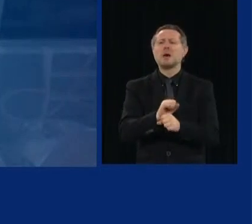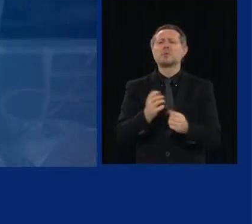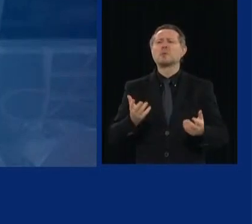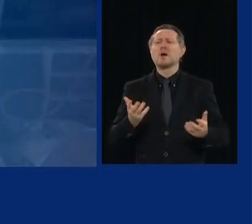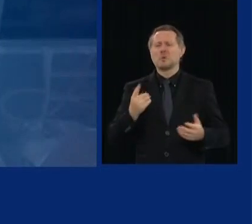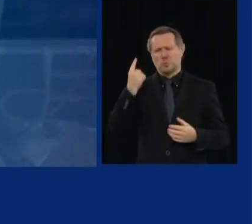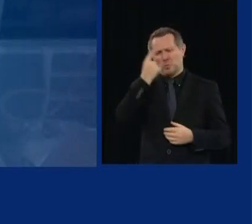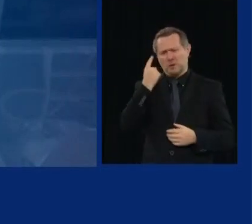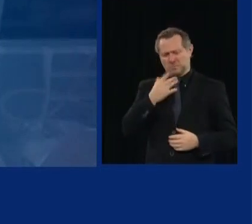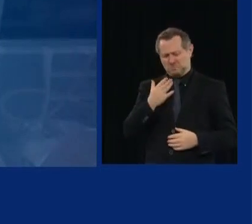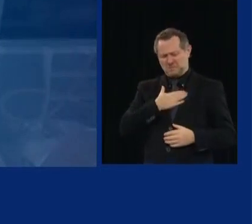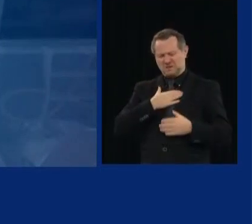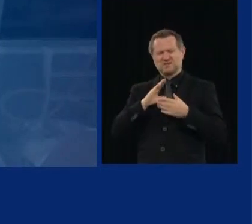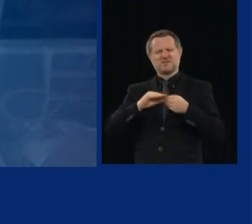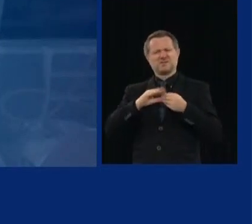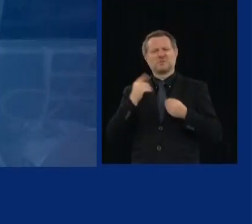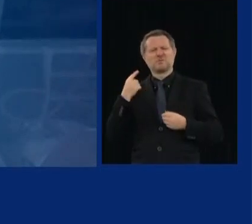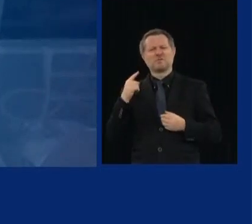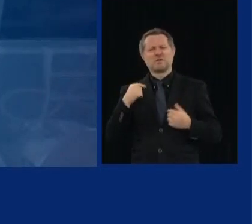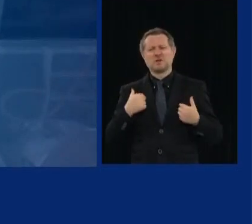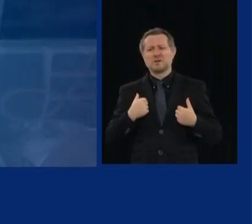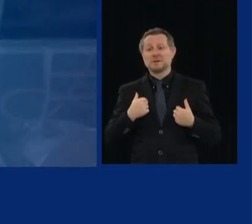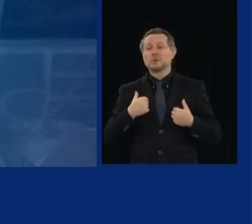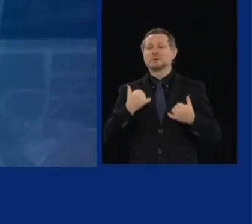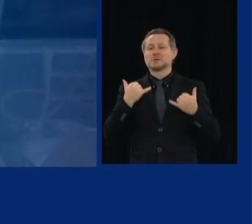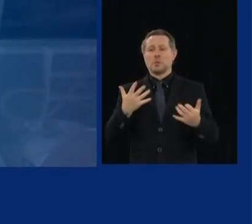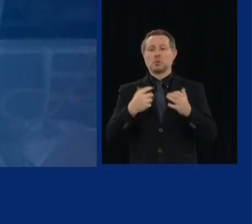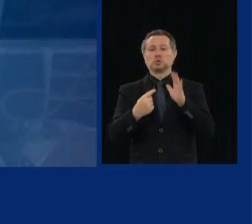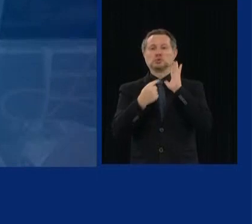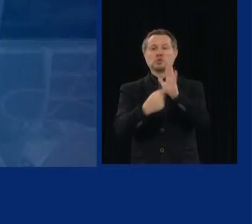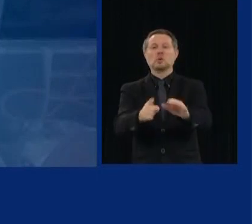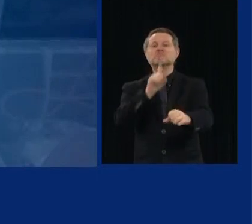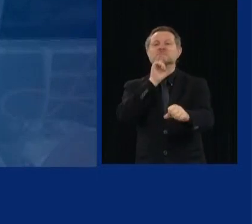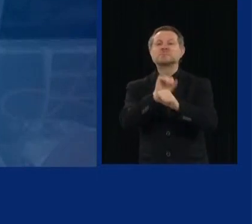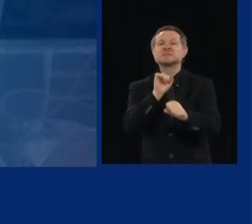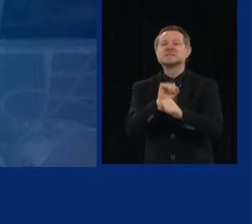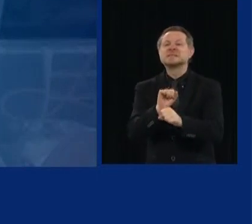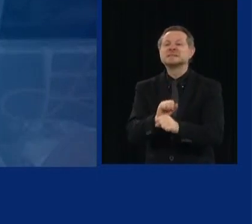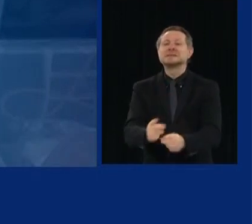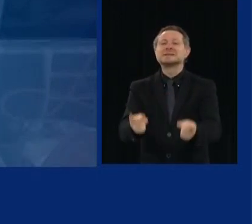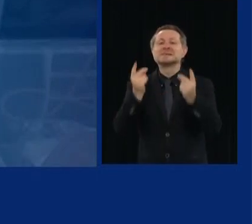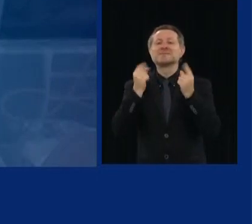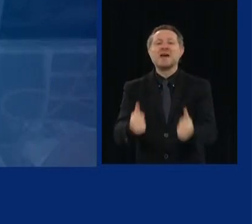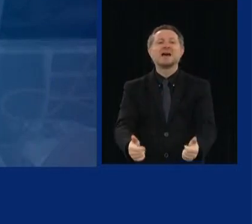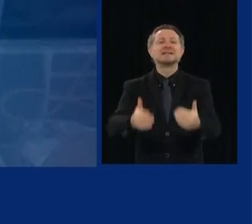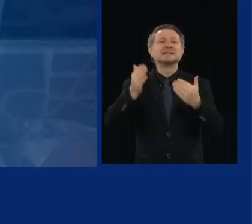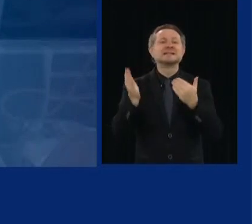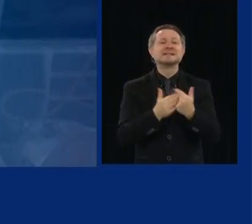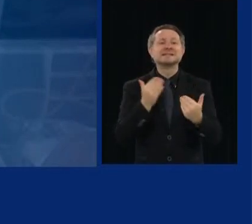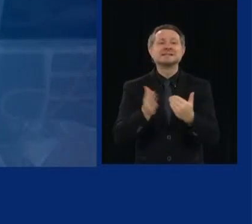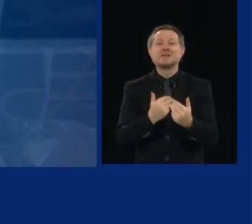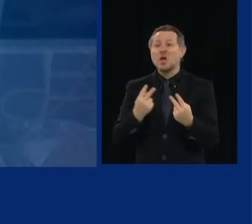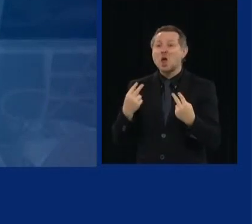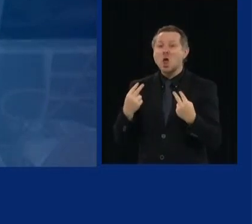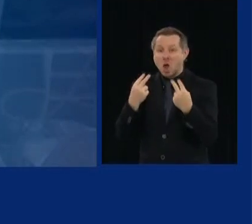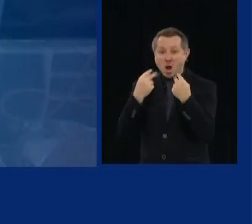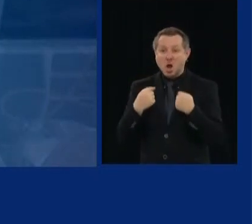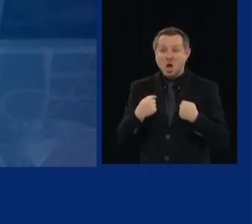WHICH IS WHAT YOU ALL ARE, GENDER NEUTRAL BECAUSE BY PROFESSION YOU ARE DOUBTING THOMASES.